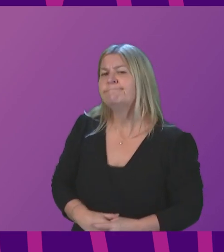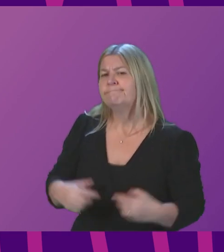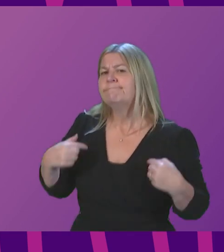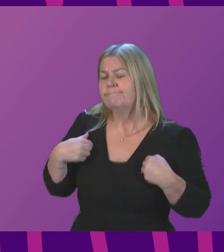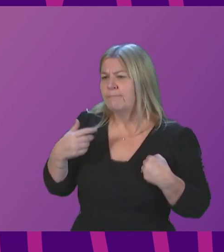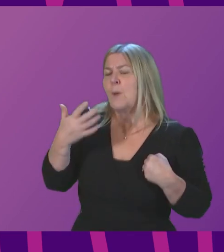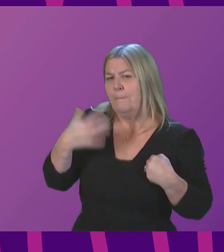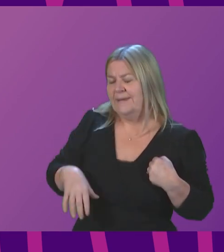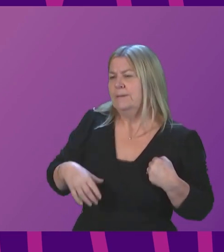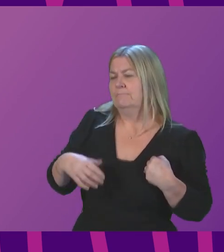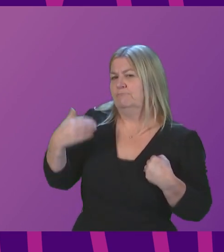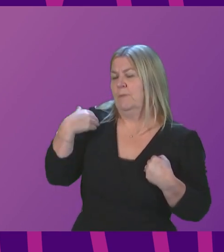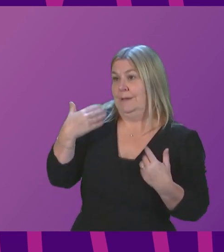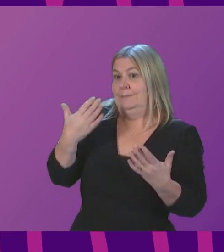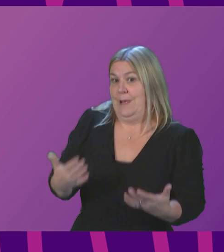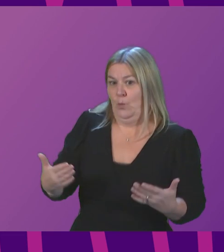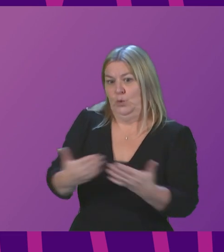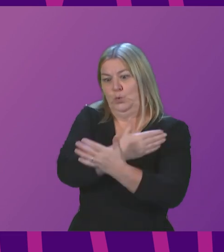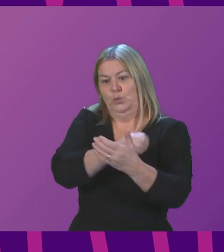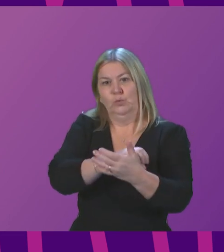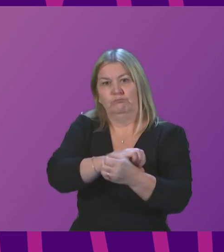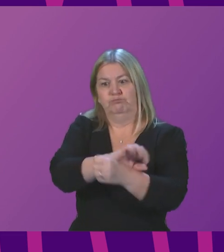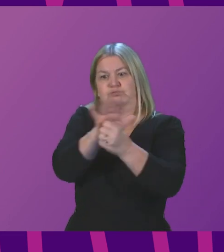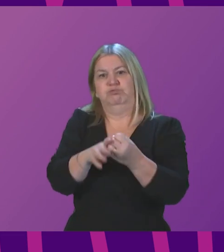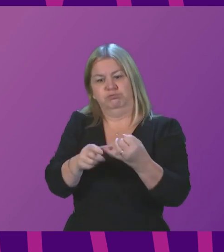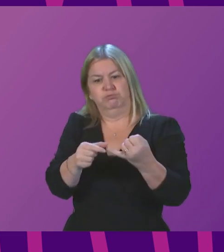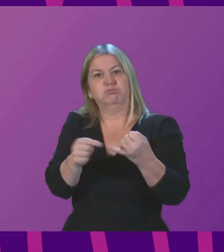the omicron variant is reminding us very starkly of the importance of getting vaccines not